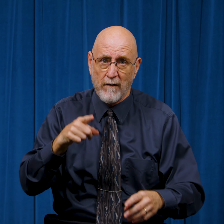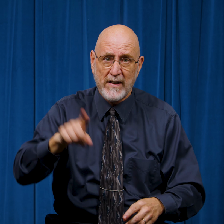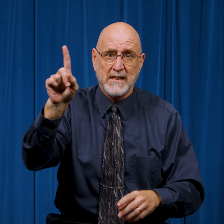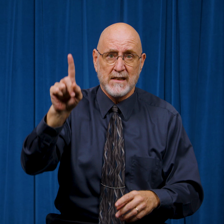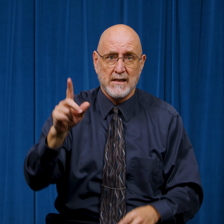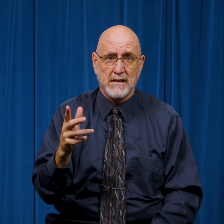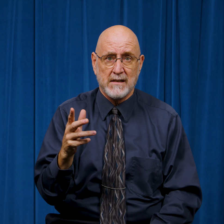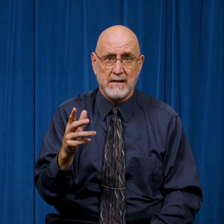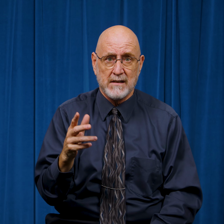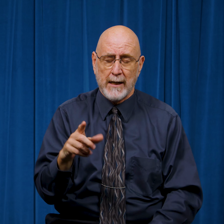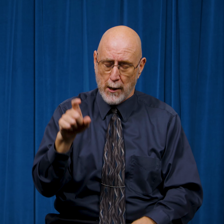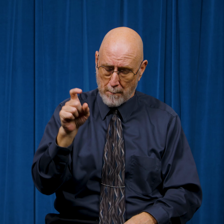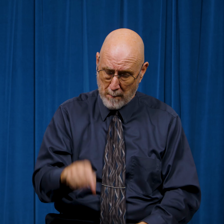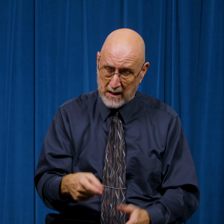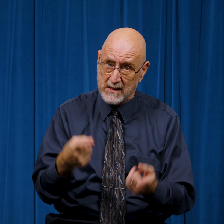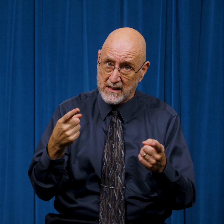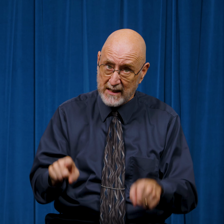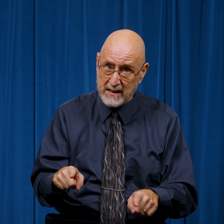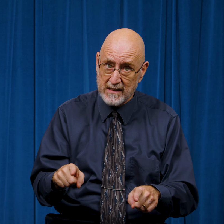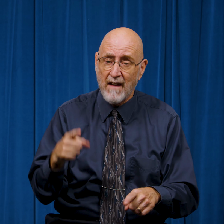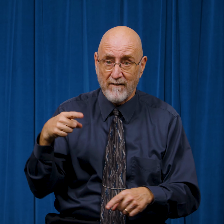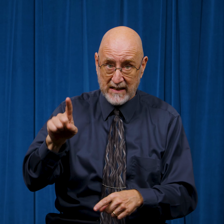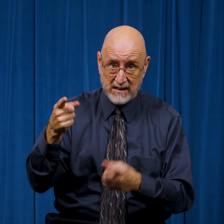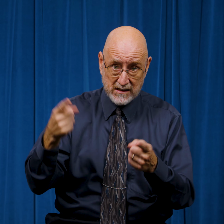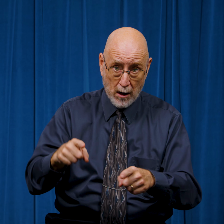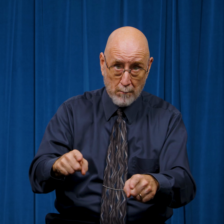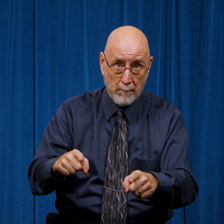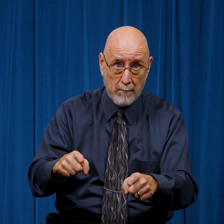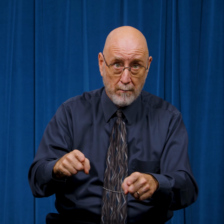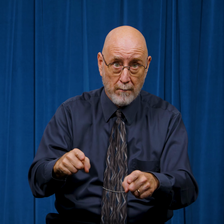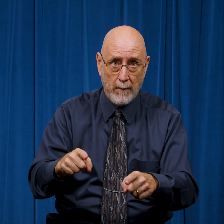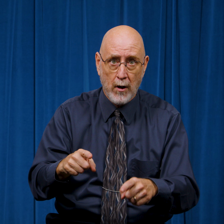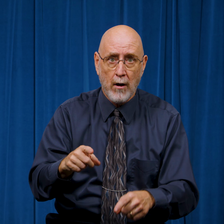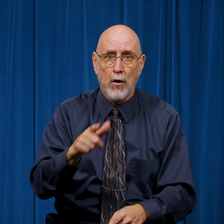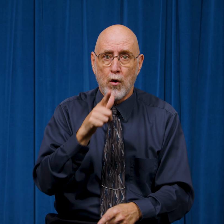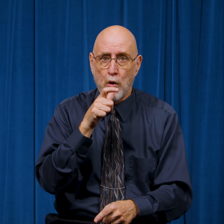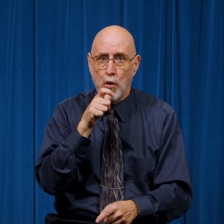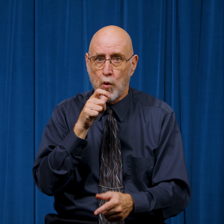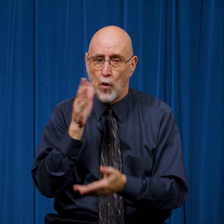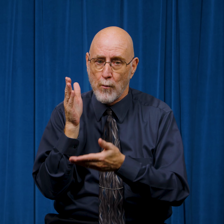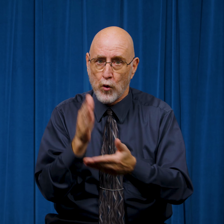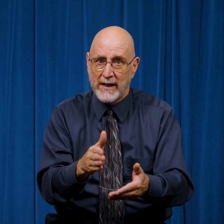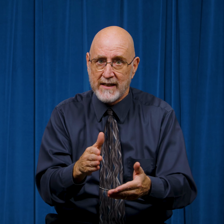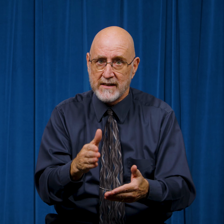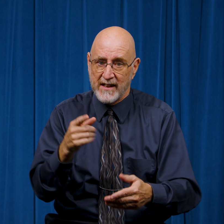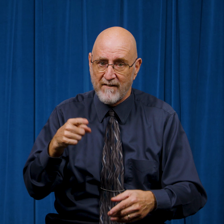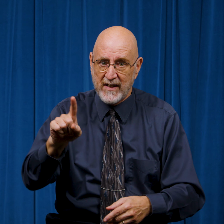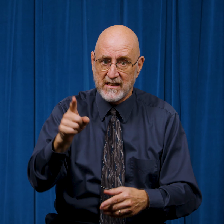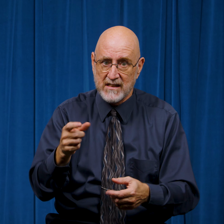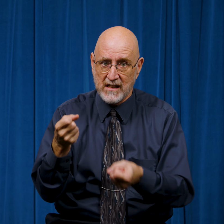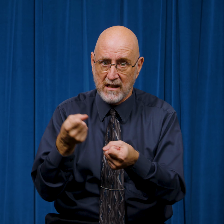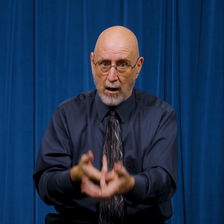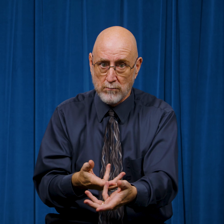for it must needs be that offenses come; but woe to that man by whom the offense cometh.'"